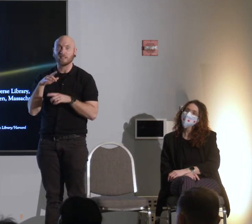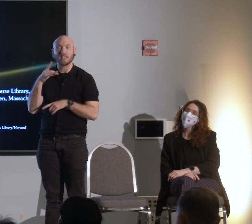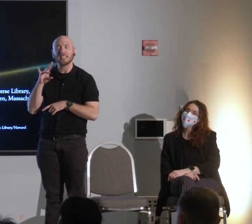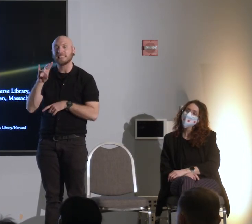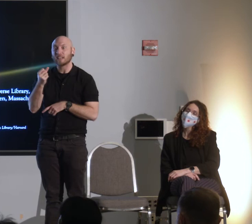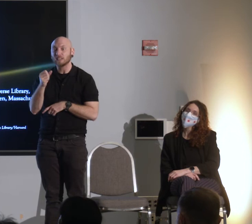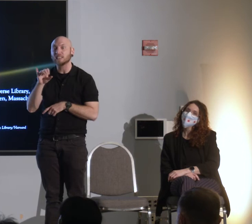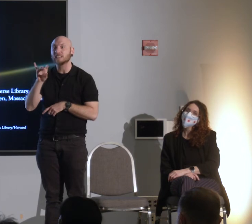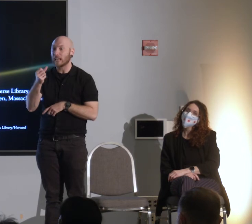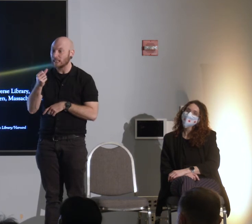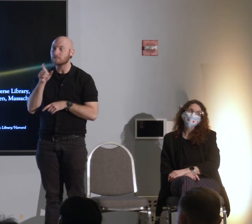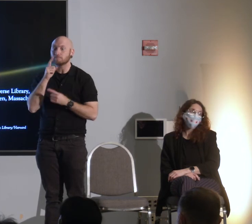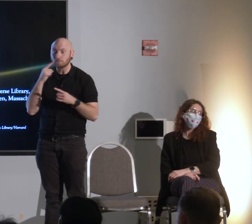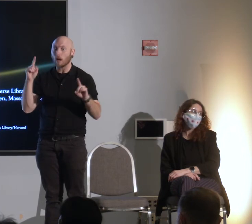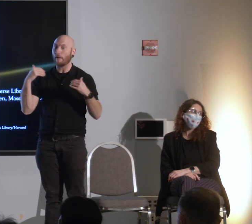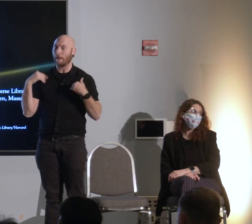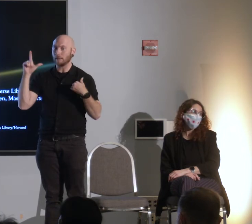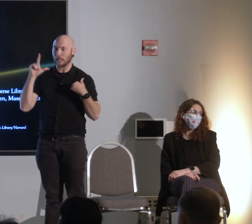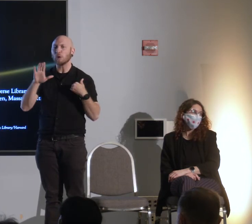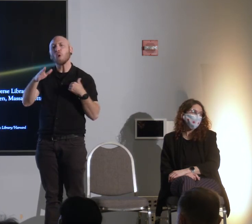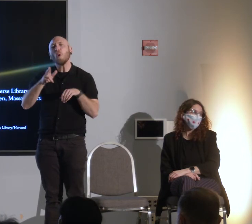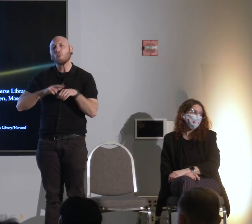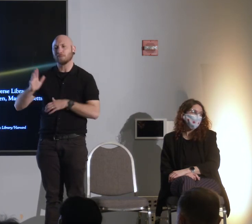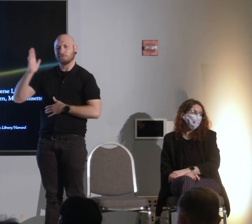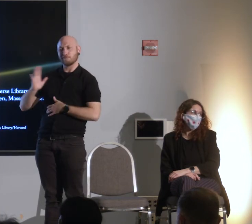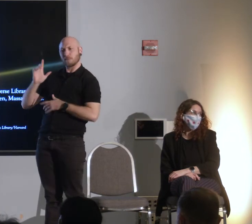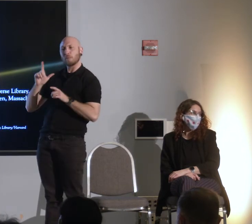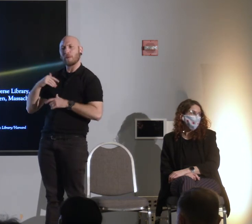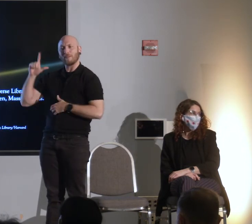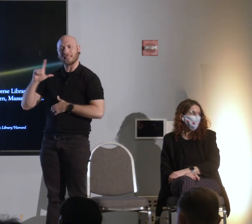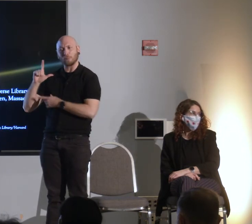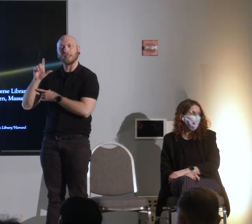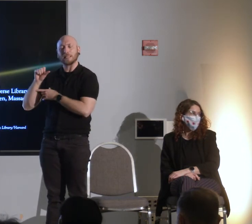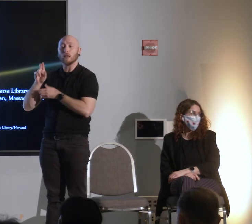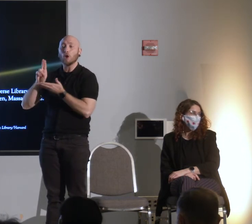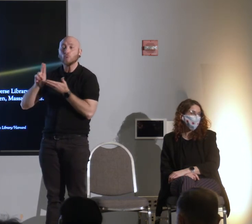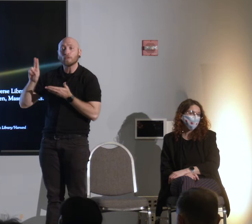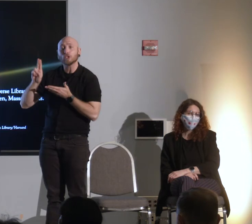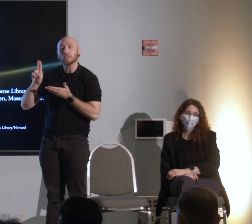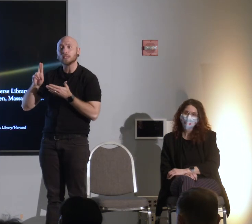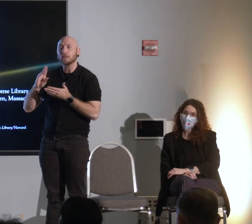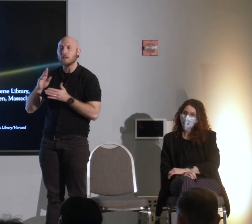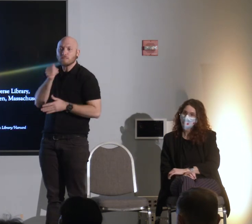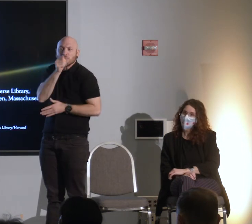There were libraries, of course, mercantile collections, university collections, that kind of thing. But there was no public library, just as there